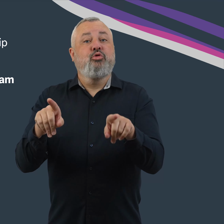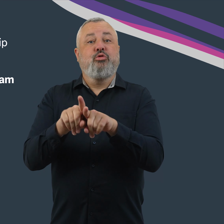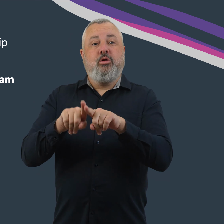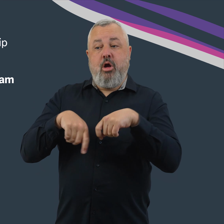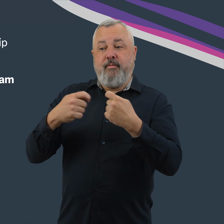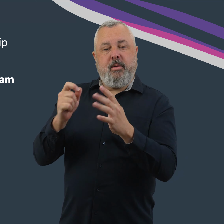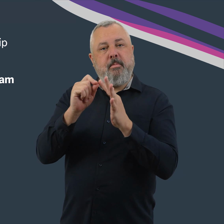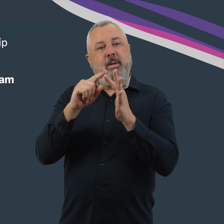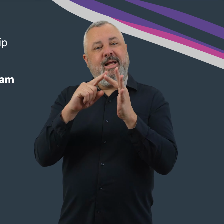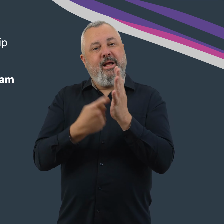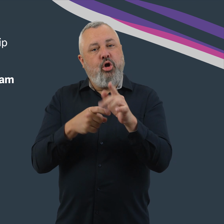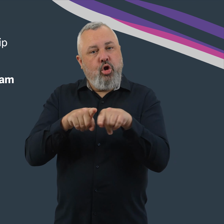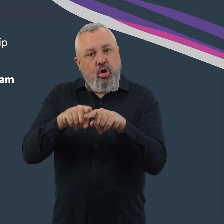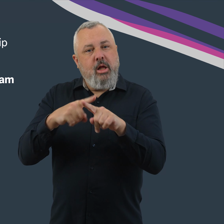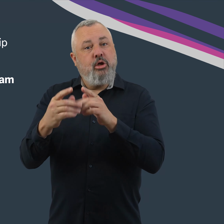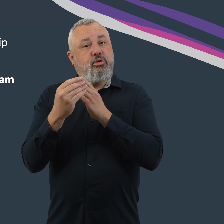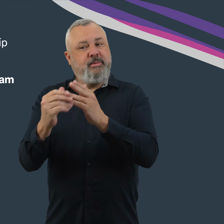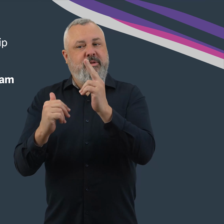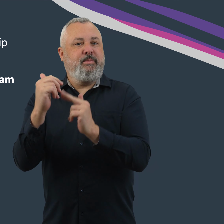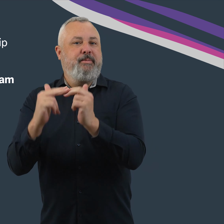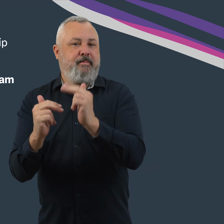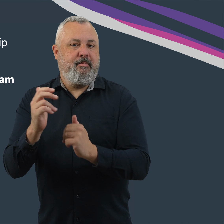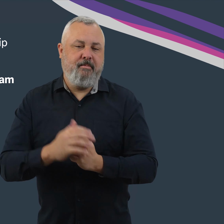creating opportunities for peer learning, and leadership development.